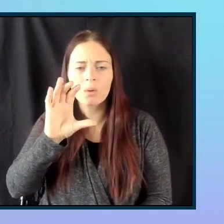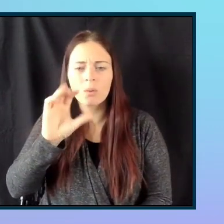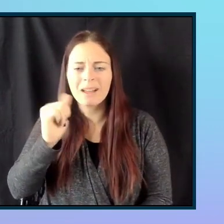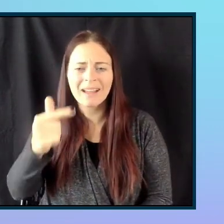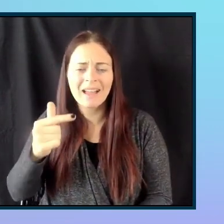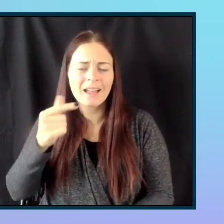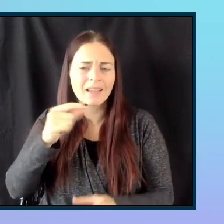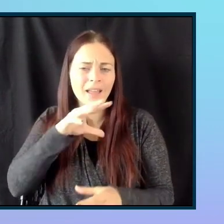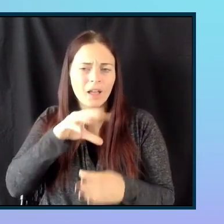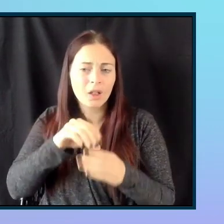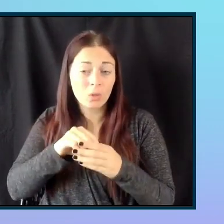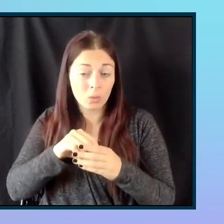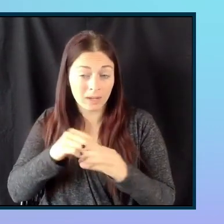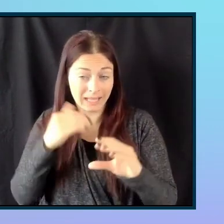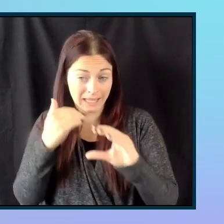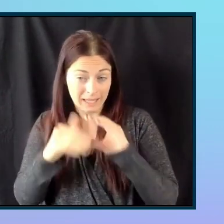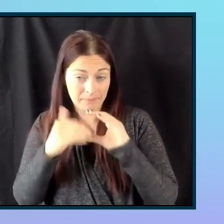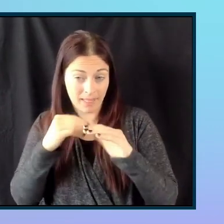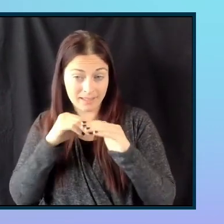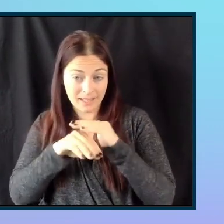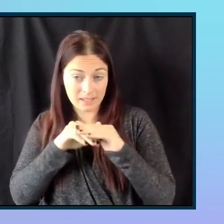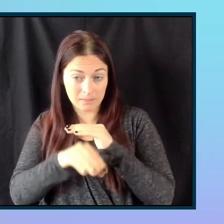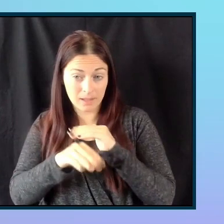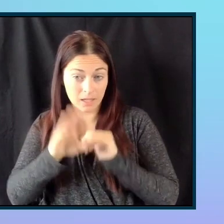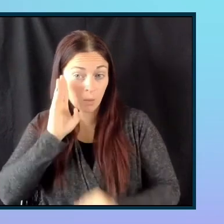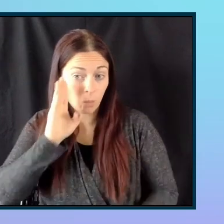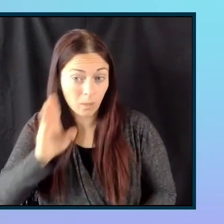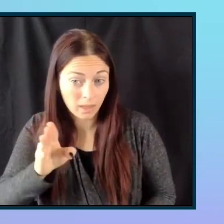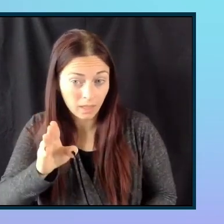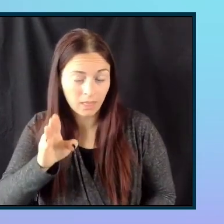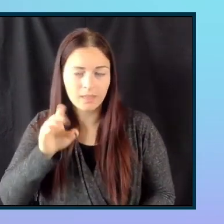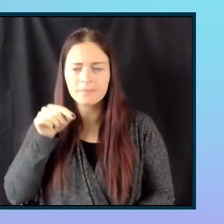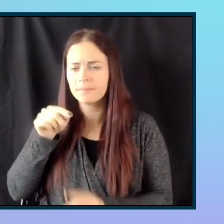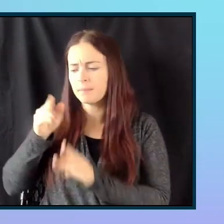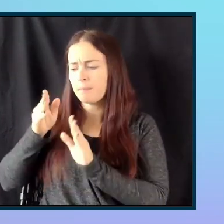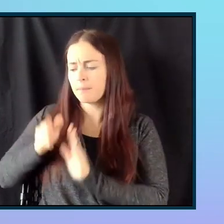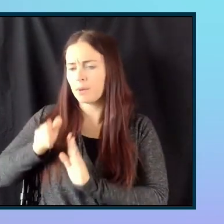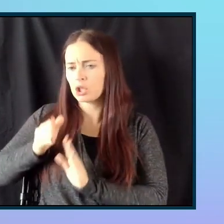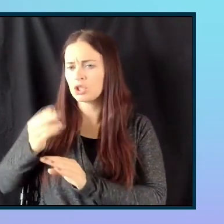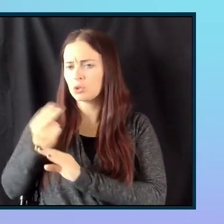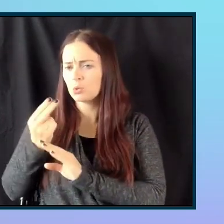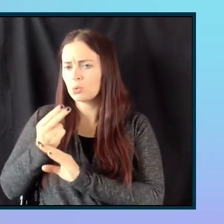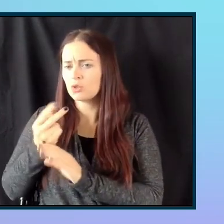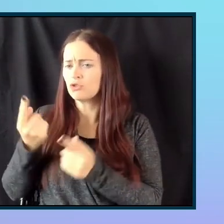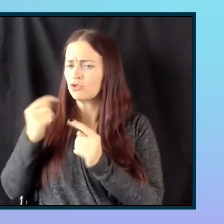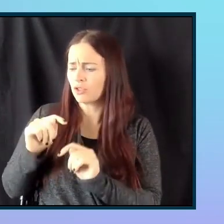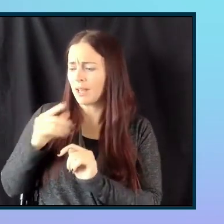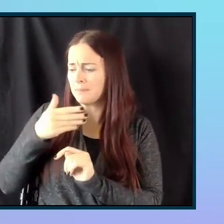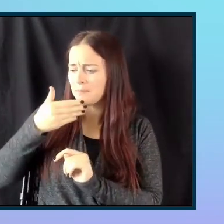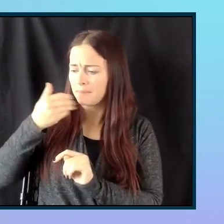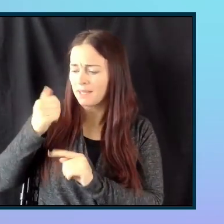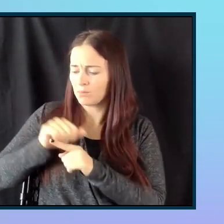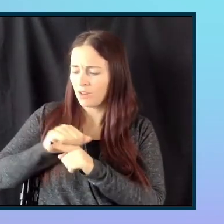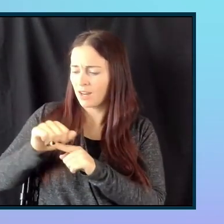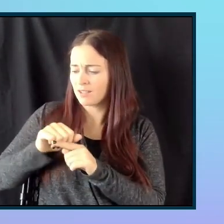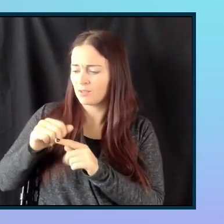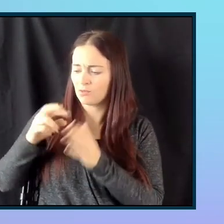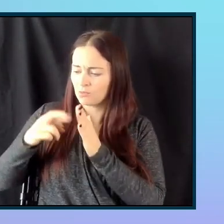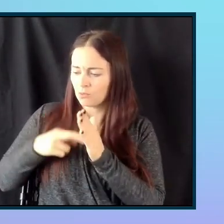in the future? This person uses many of the best practices in their work, but they haven't seen any standards specific to email.